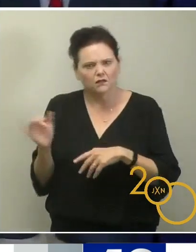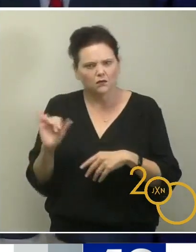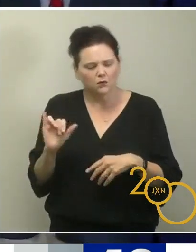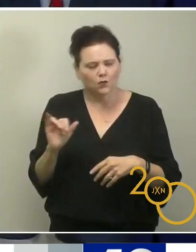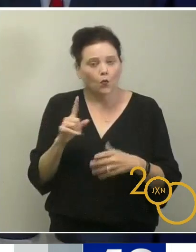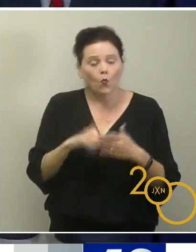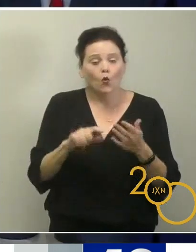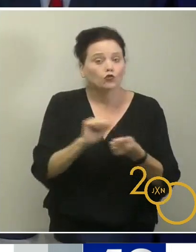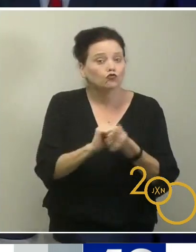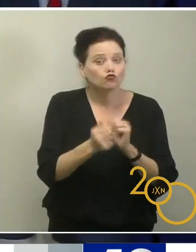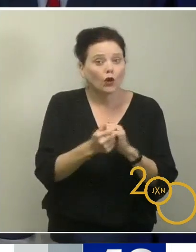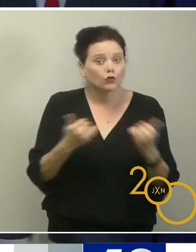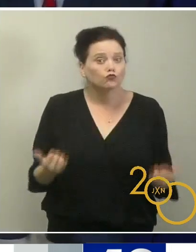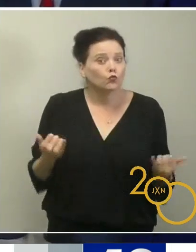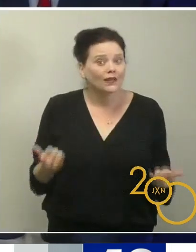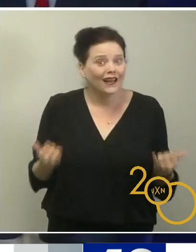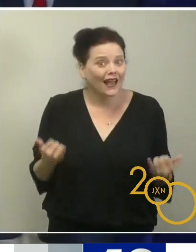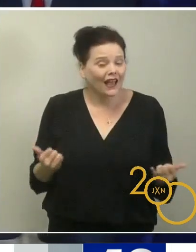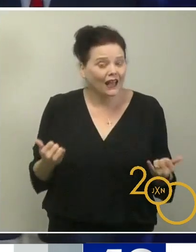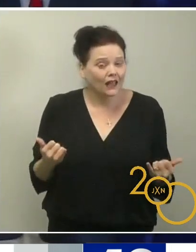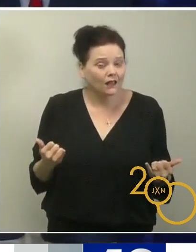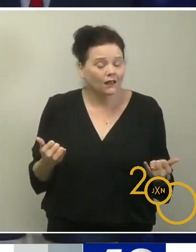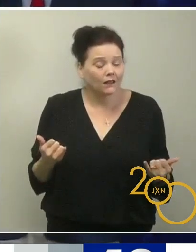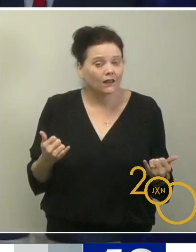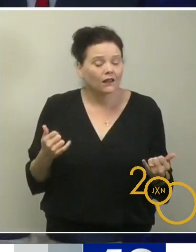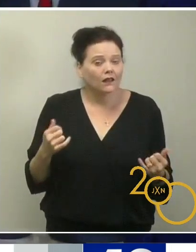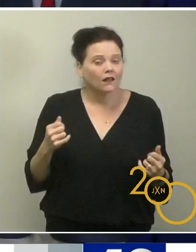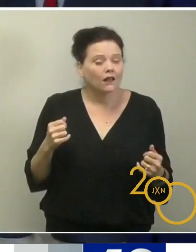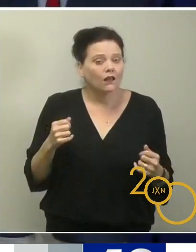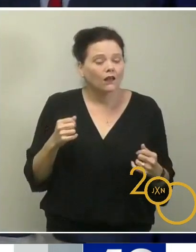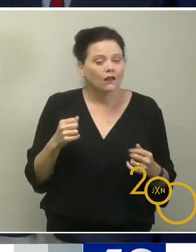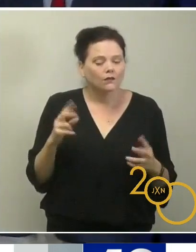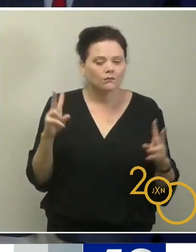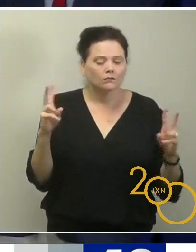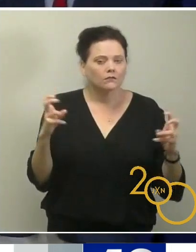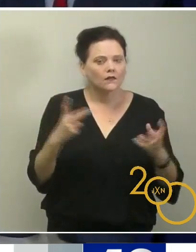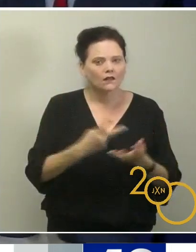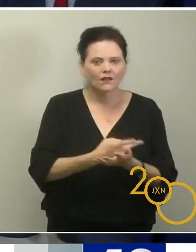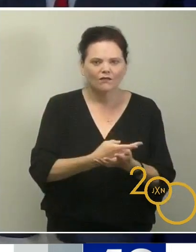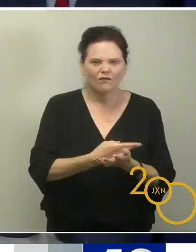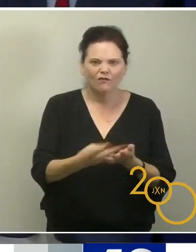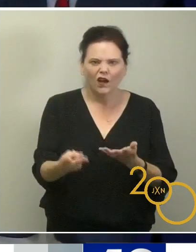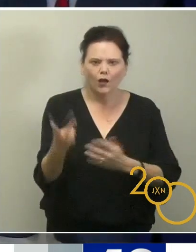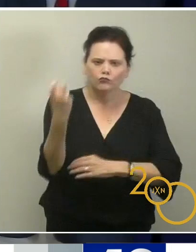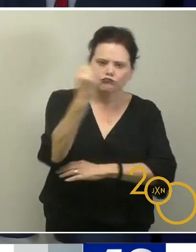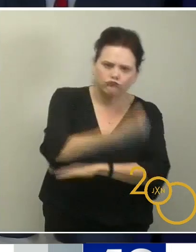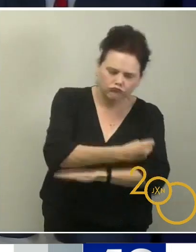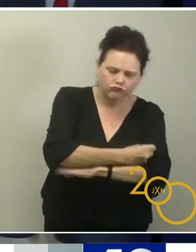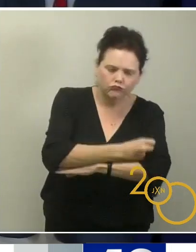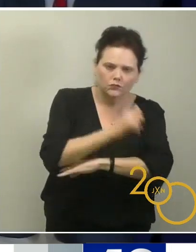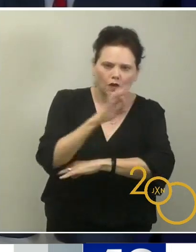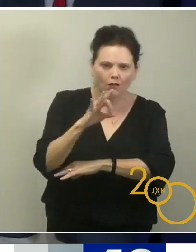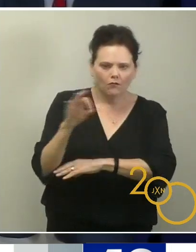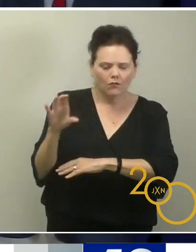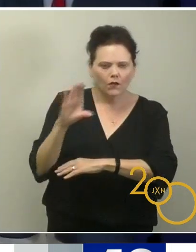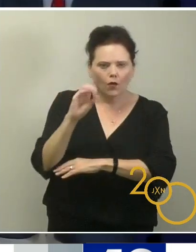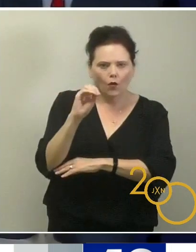THAT ARE RESPONSIBLE FOR FACILITY AND OTHER ITEMS.